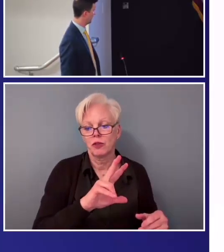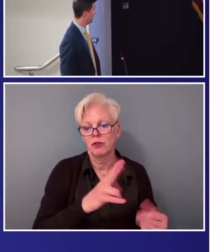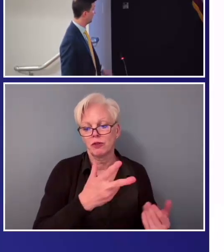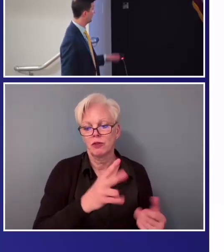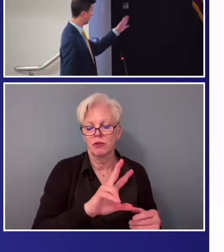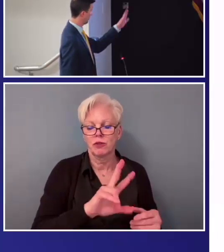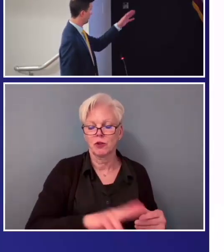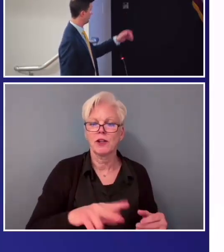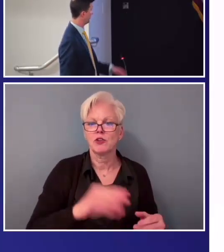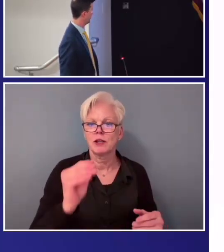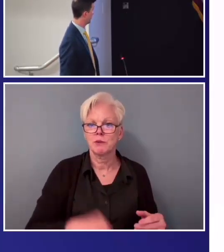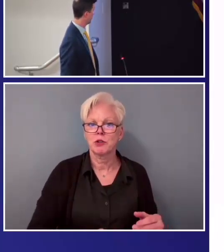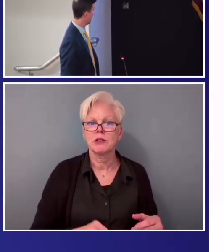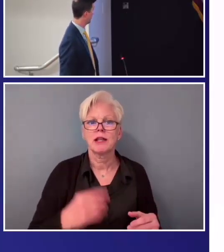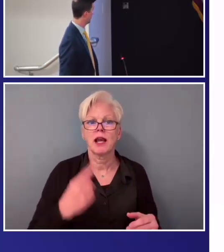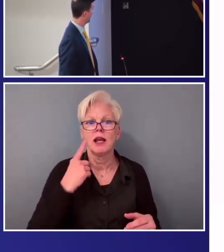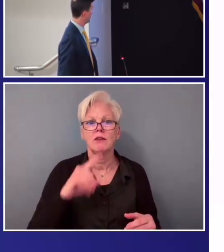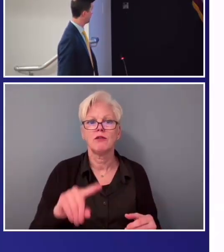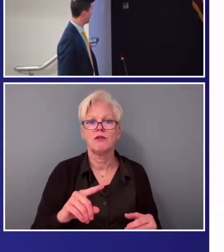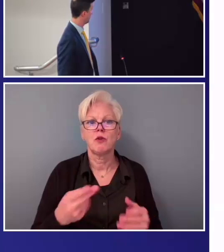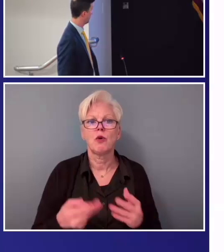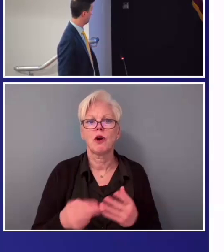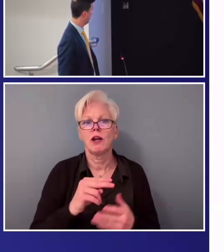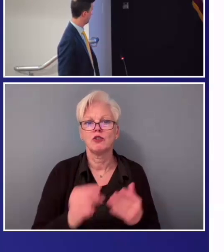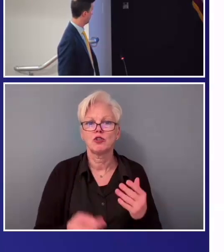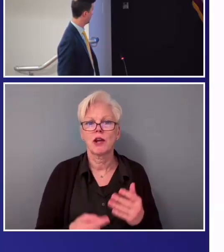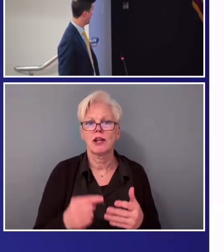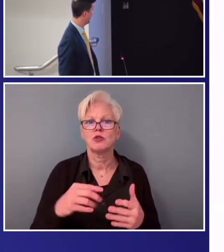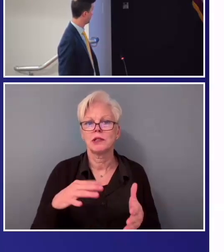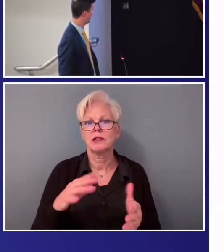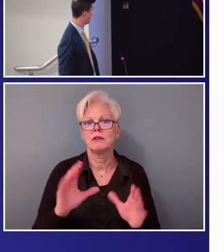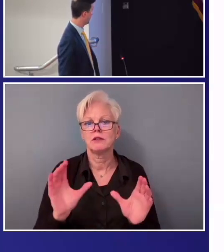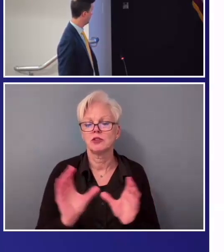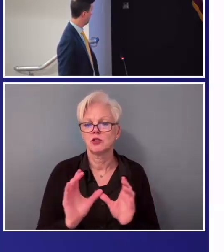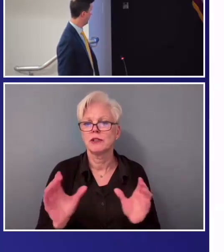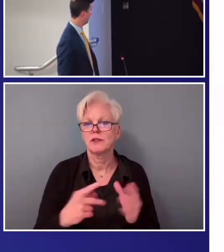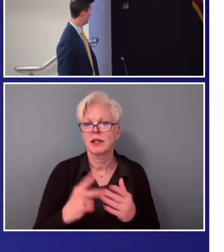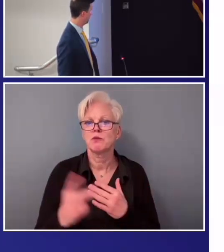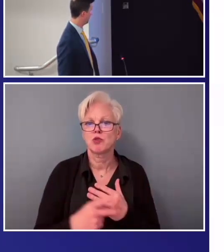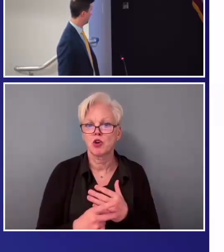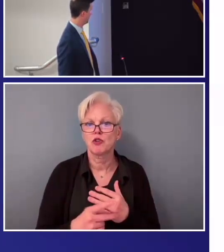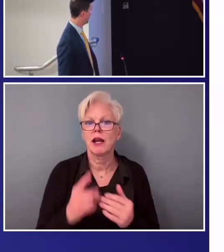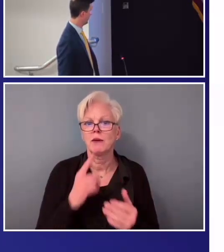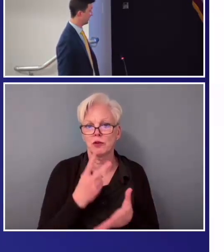students and undergraduate certificate programs attend programs that fail the earnings test. And I've listed the states